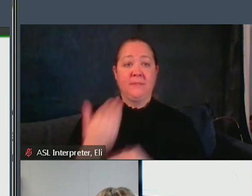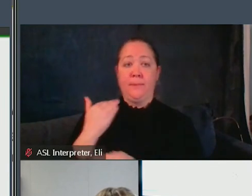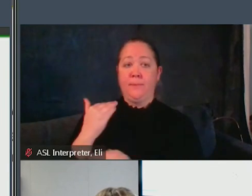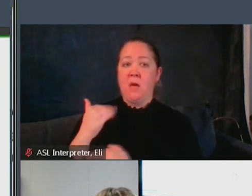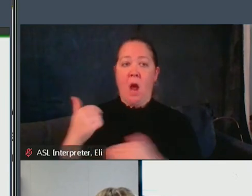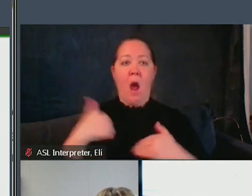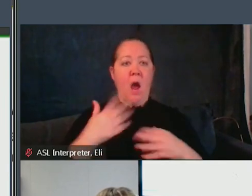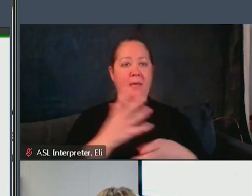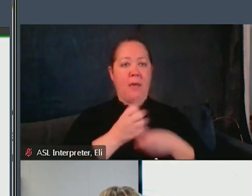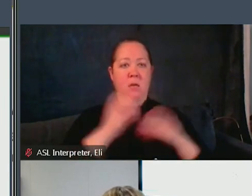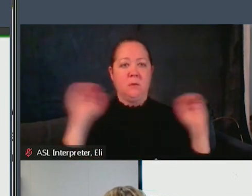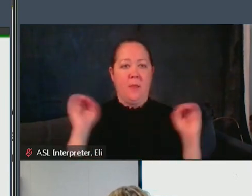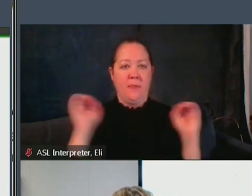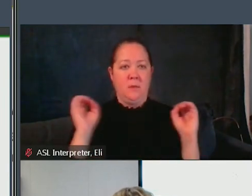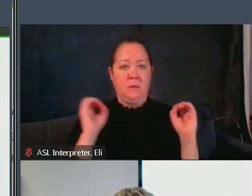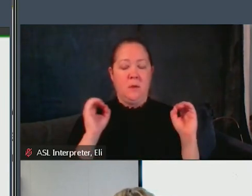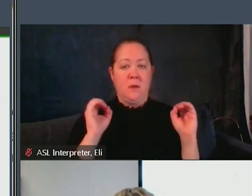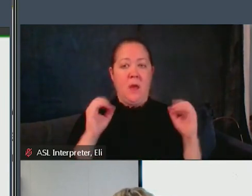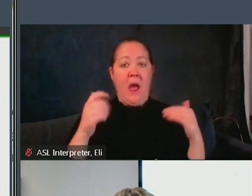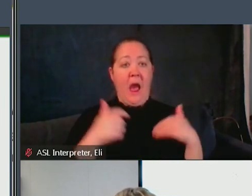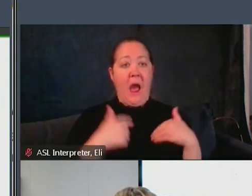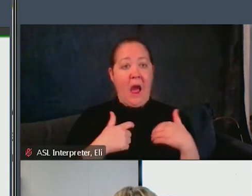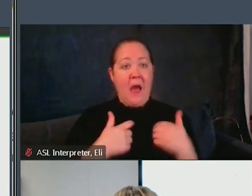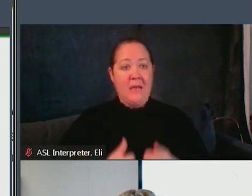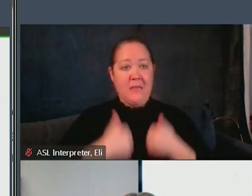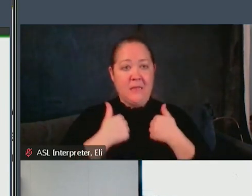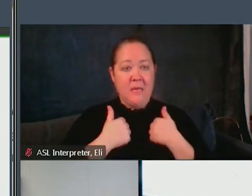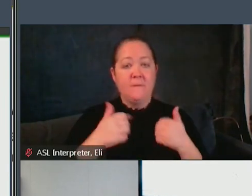My home is approximately 0.9 miles of the site.